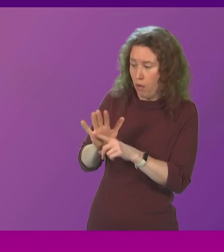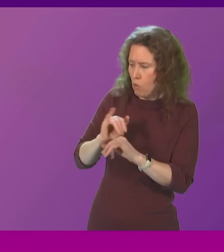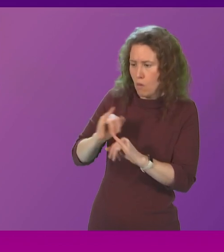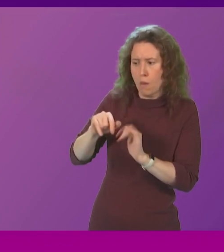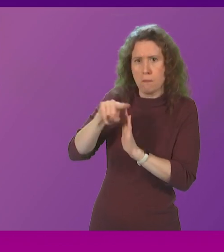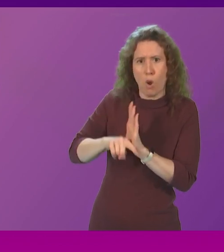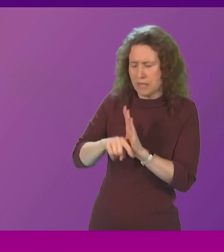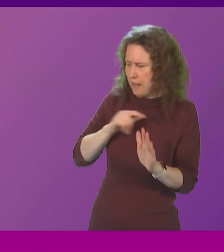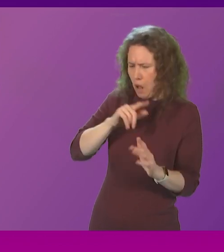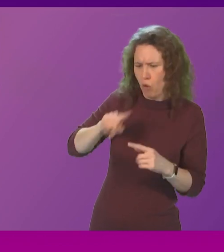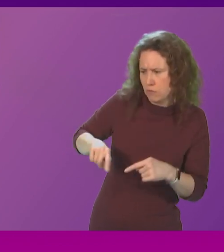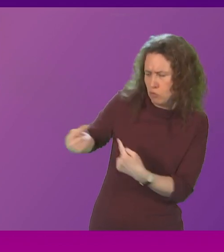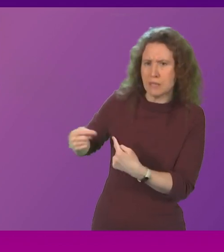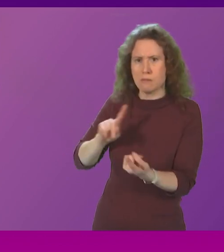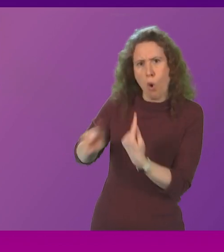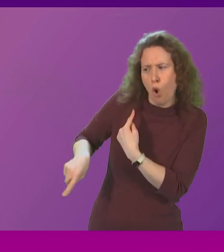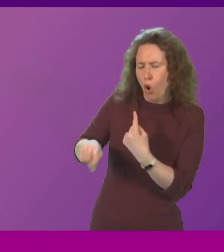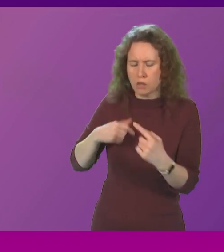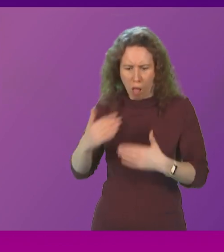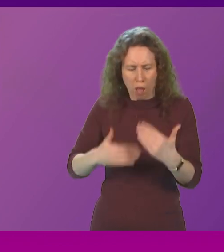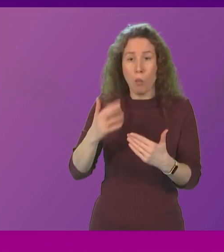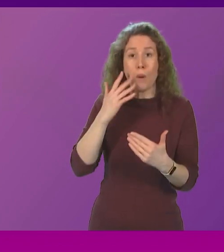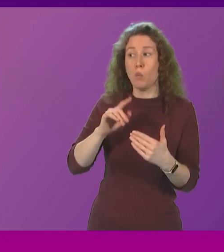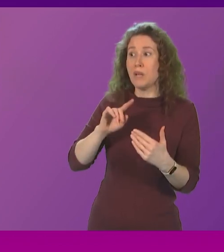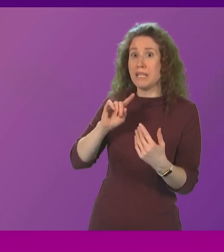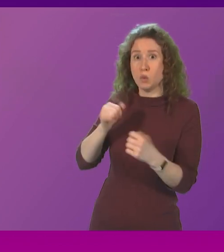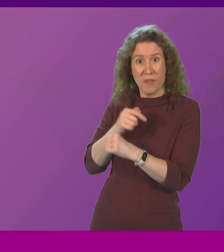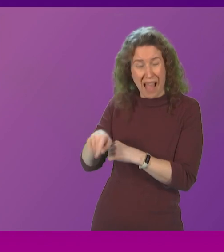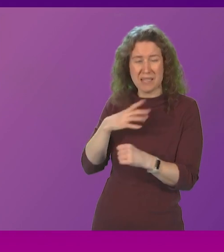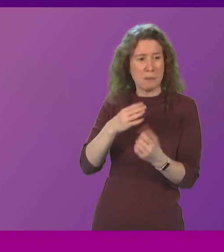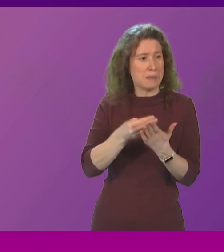Every time that we do that, we have to take money away from the national health service,